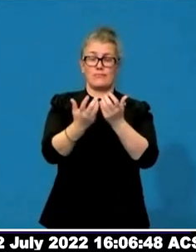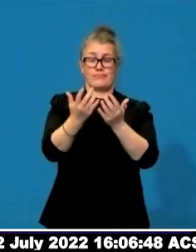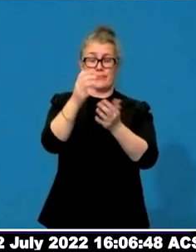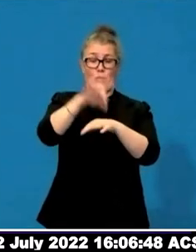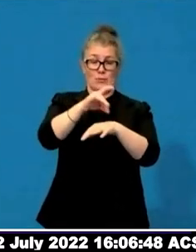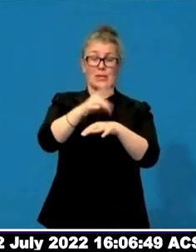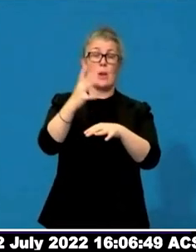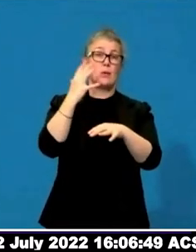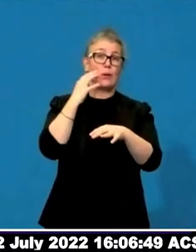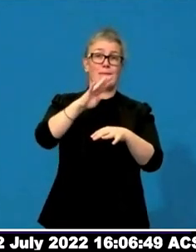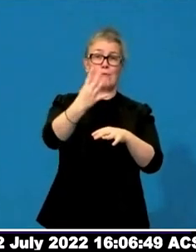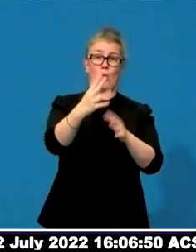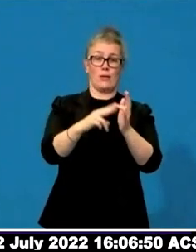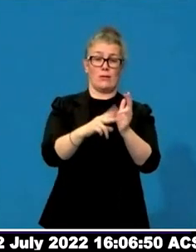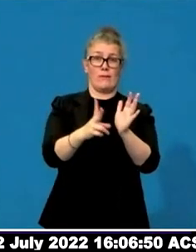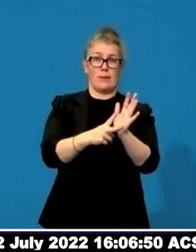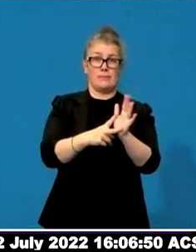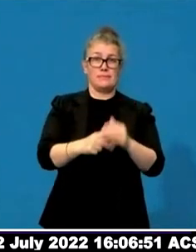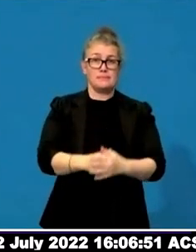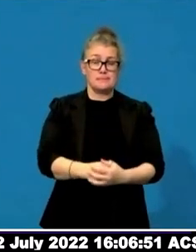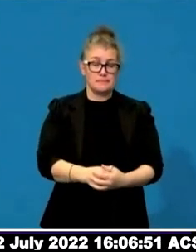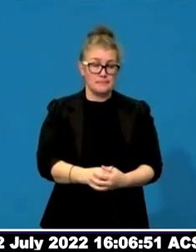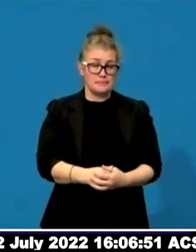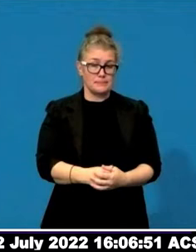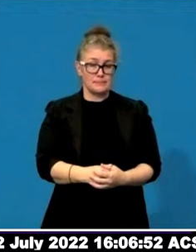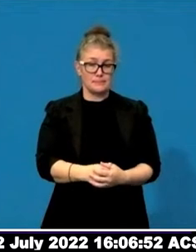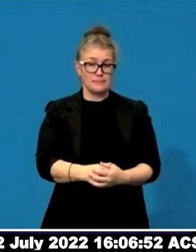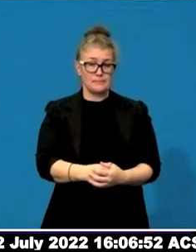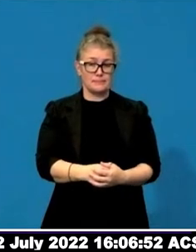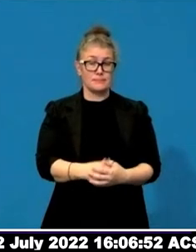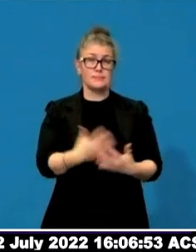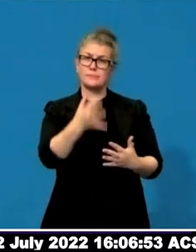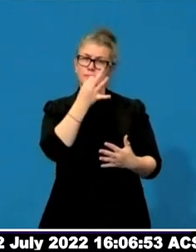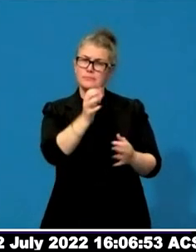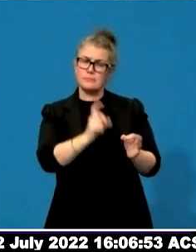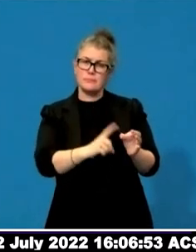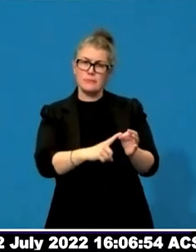And how important is it for your family to support one another